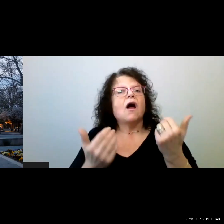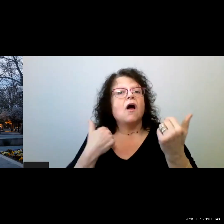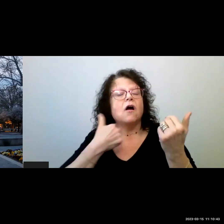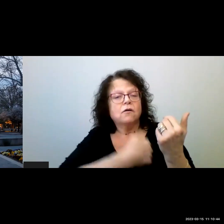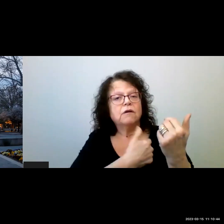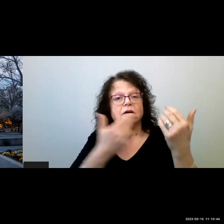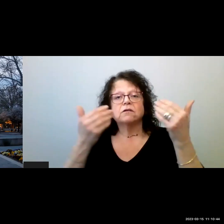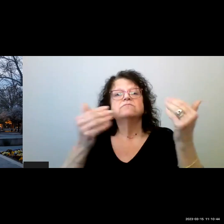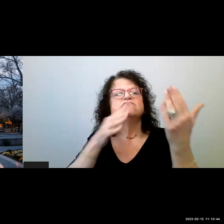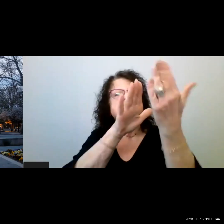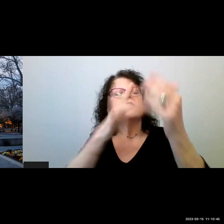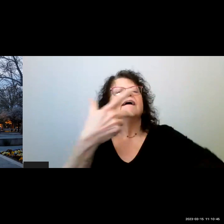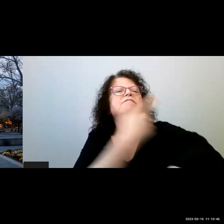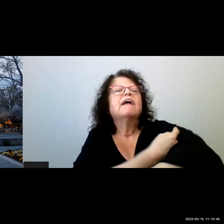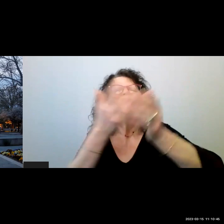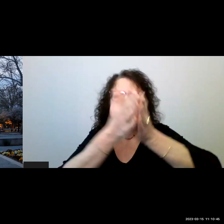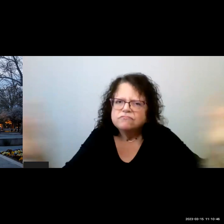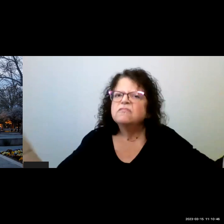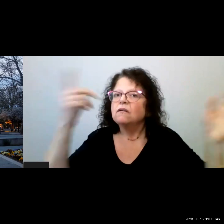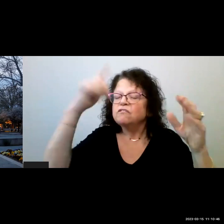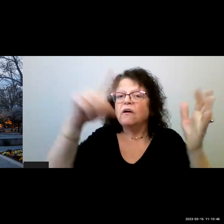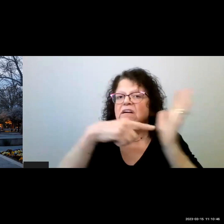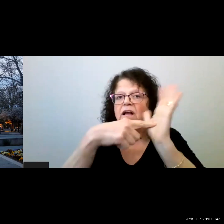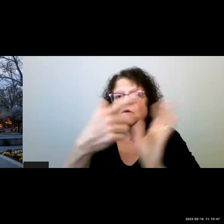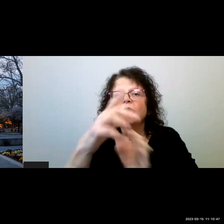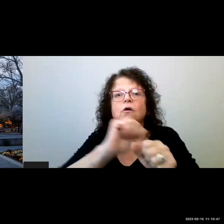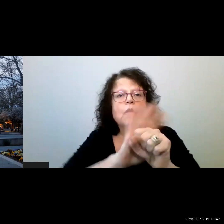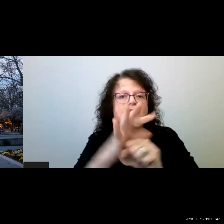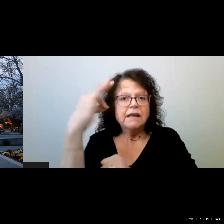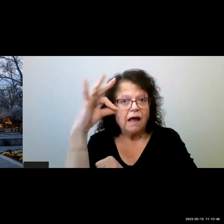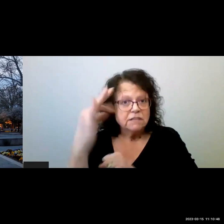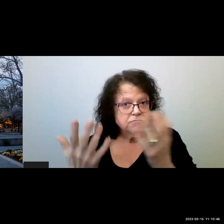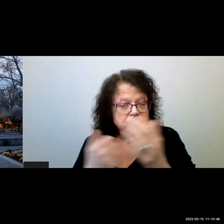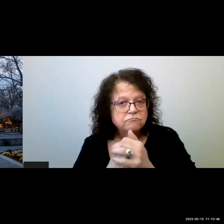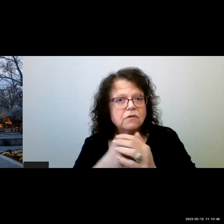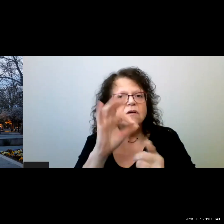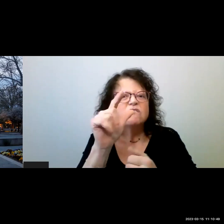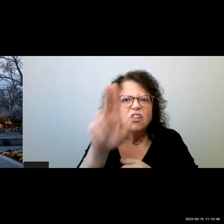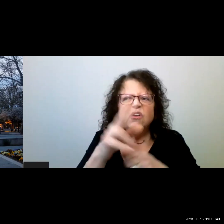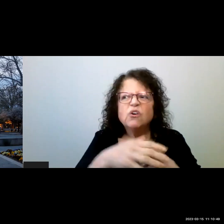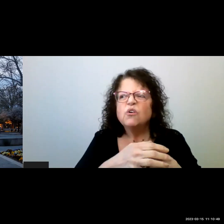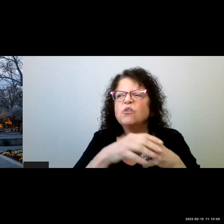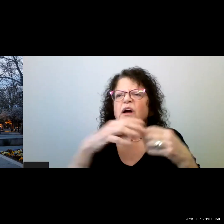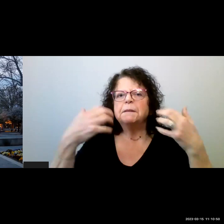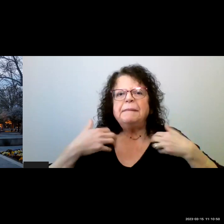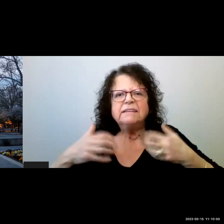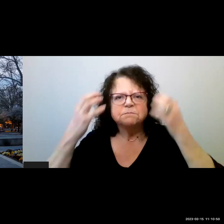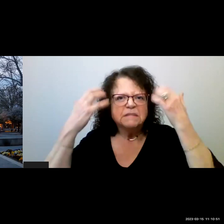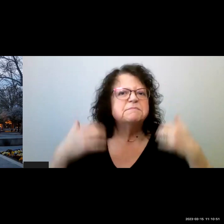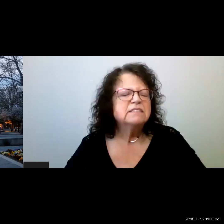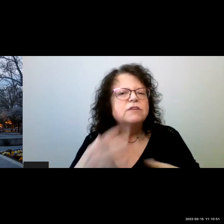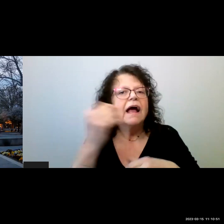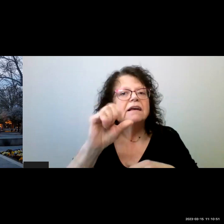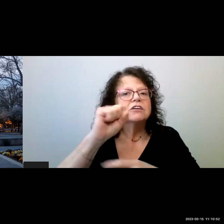in general. Such as, for instance, COVID-19, flu, measles, and shingles. But we continue